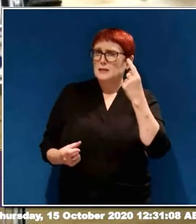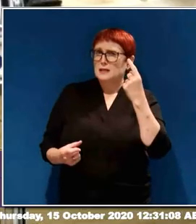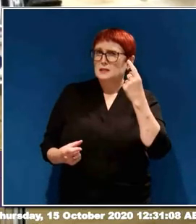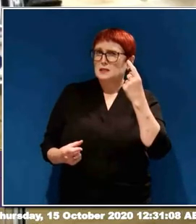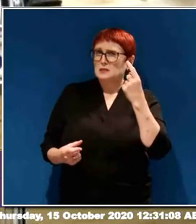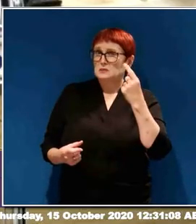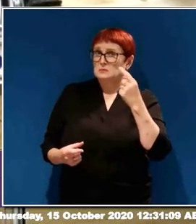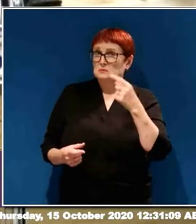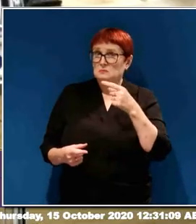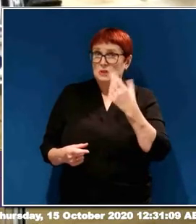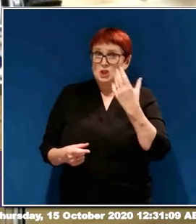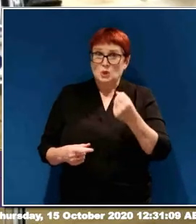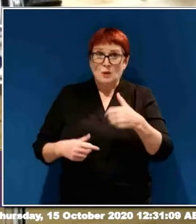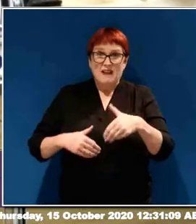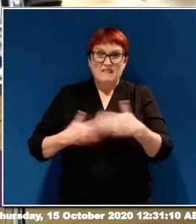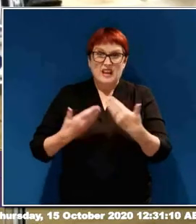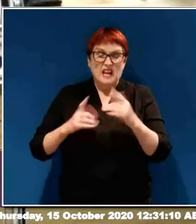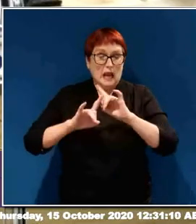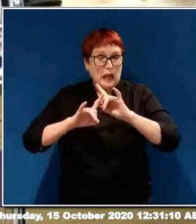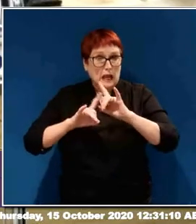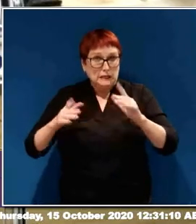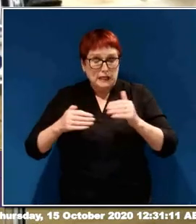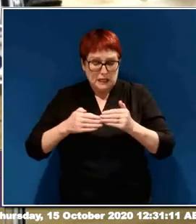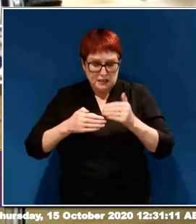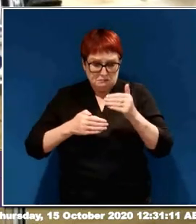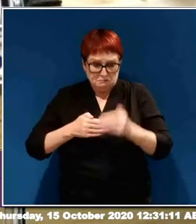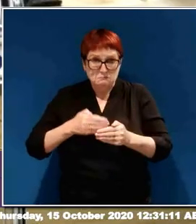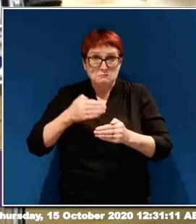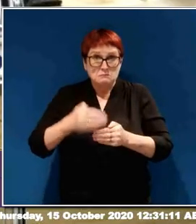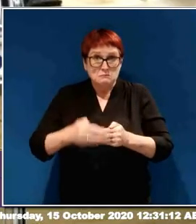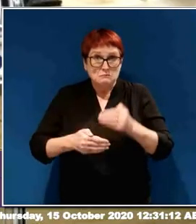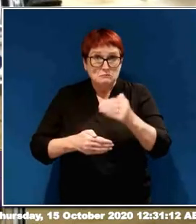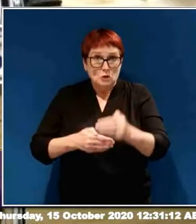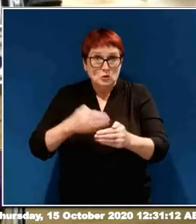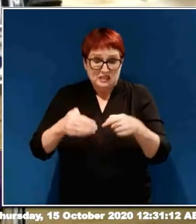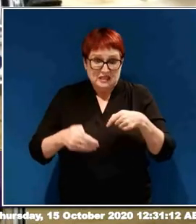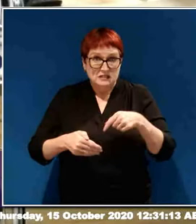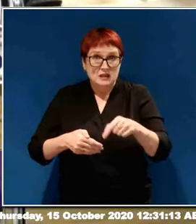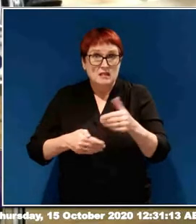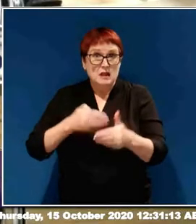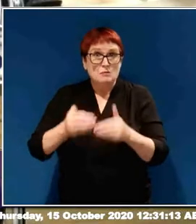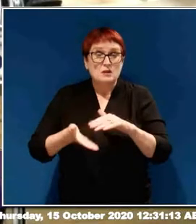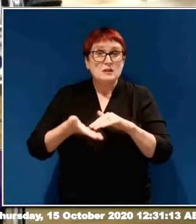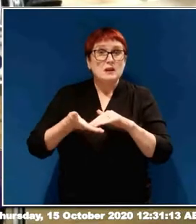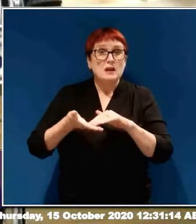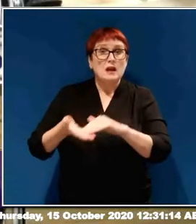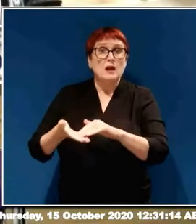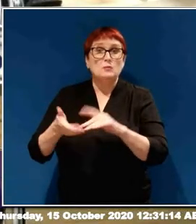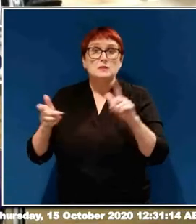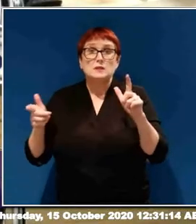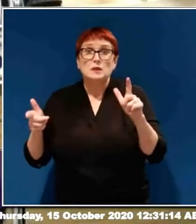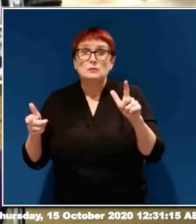where principals or Heads of Special Education, et cetera,